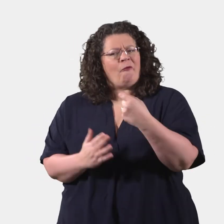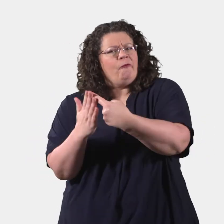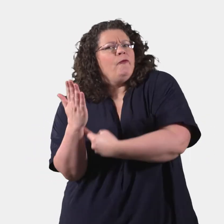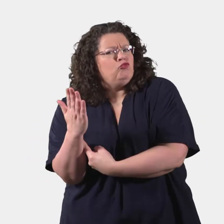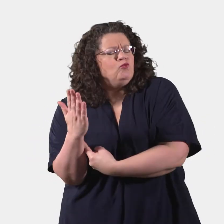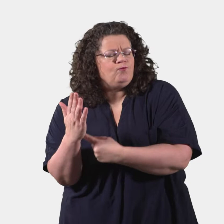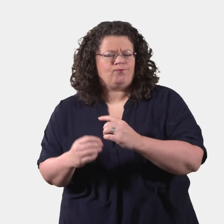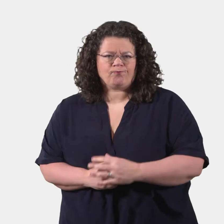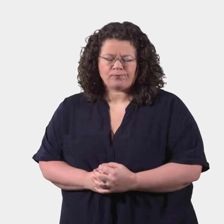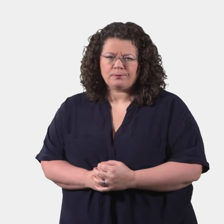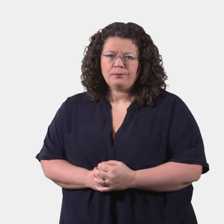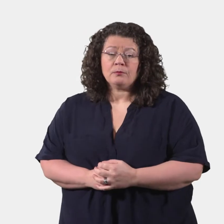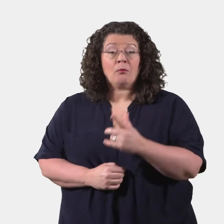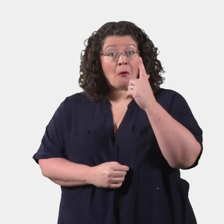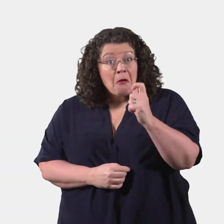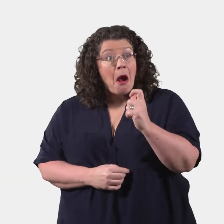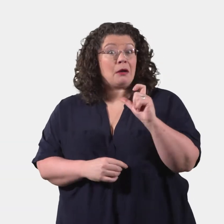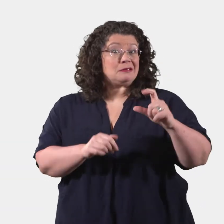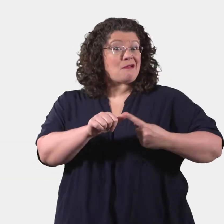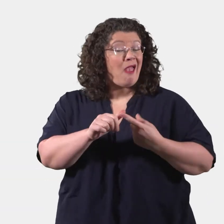You may be able to get Carer's Allowance if,